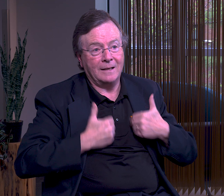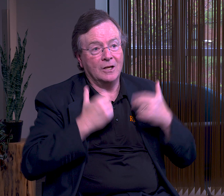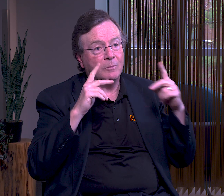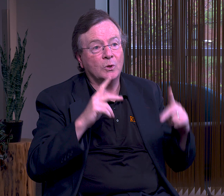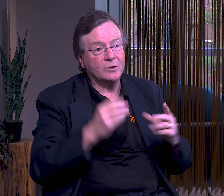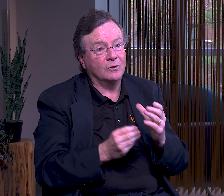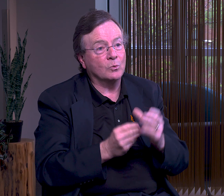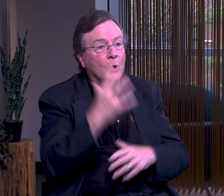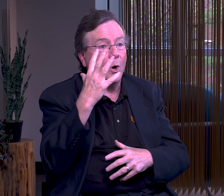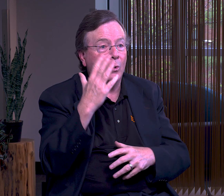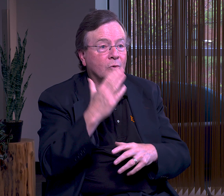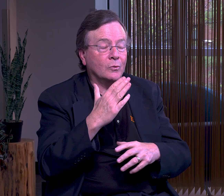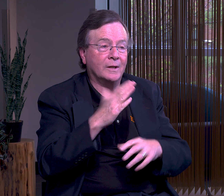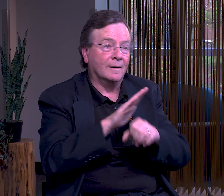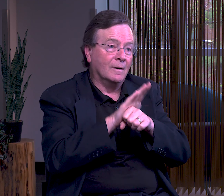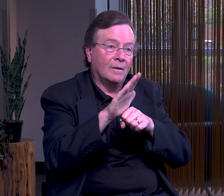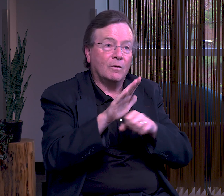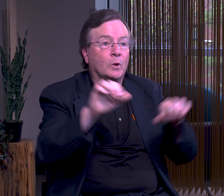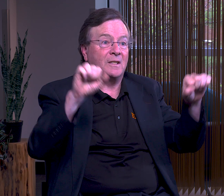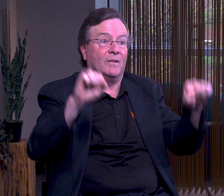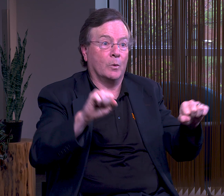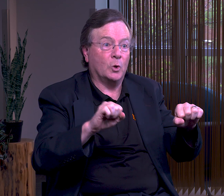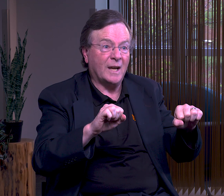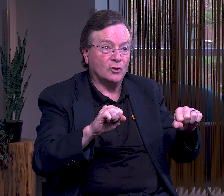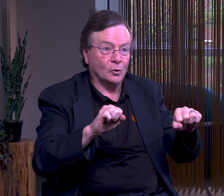young person grow to the fullest of their potential